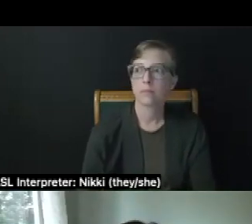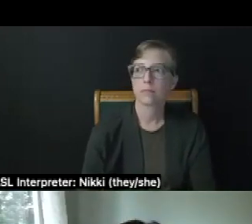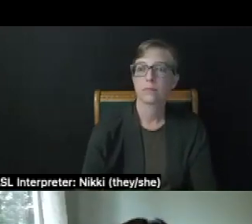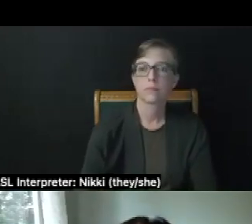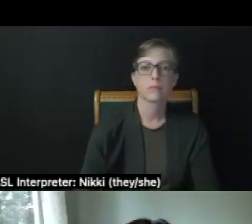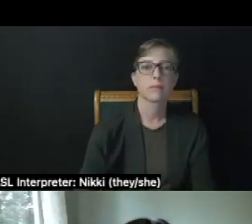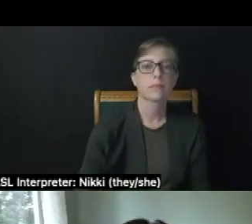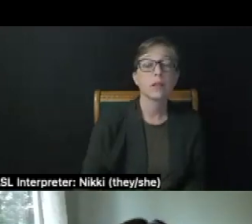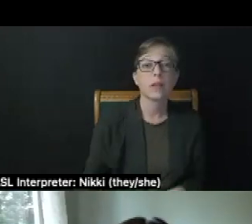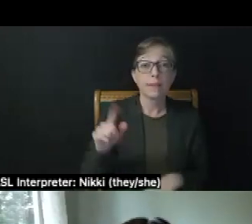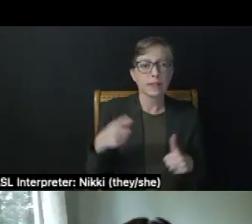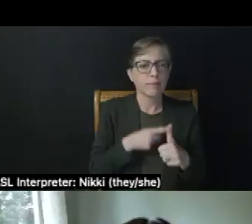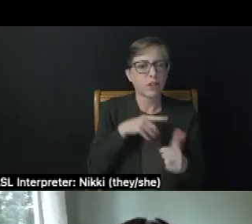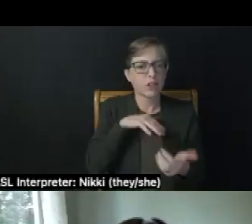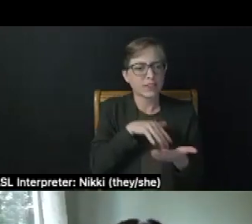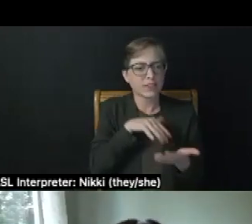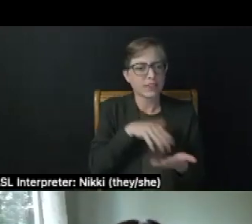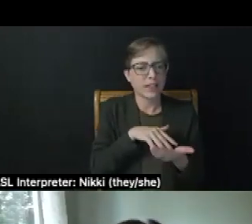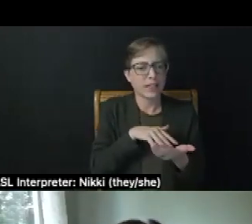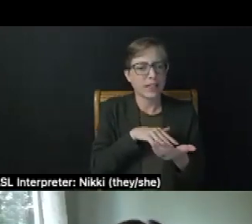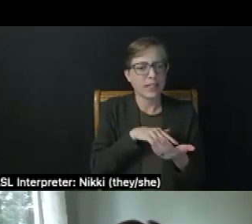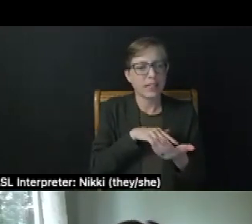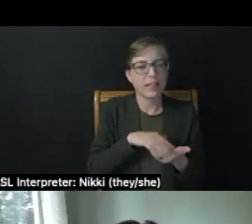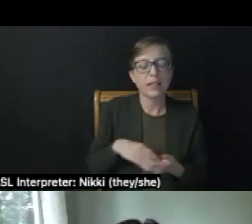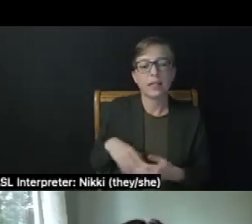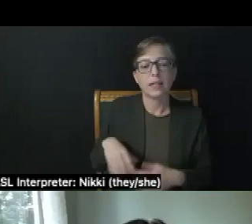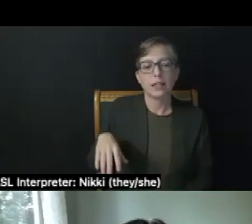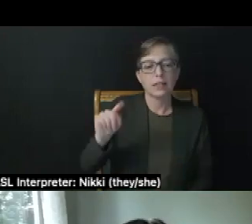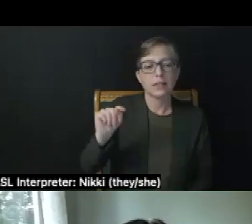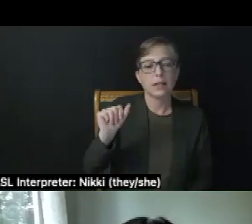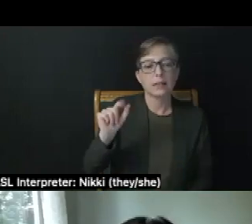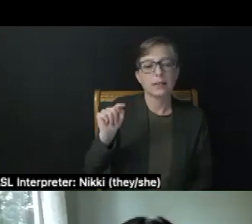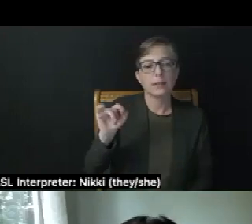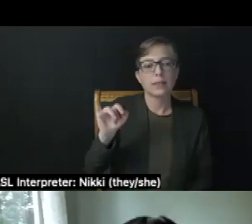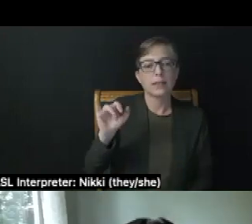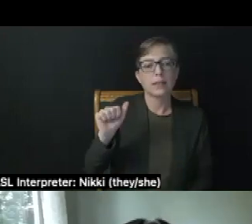Tatjana Meschede at Brandeis University and Kartik